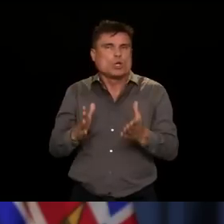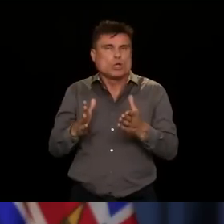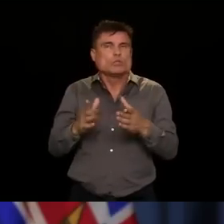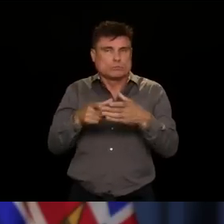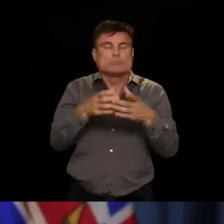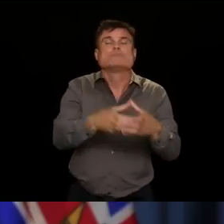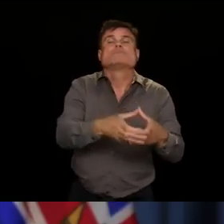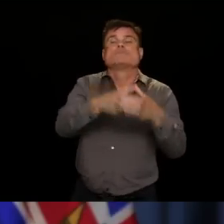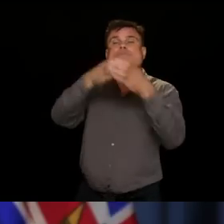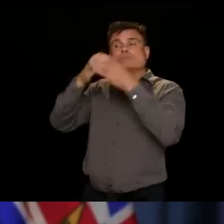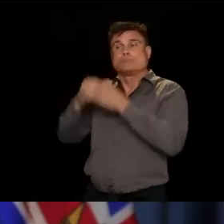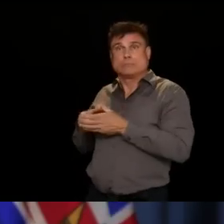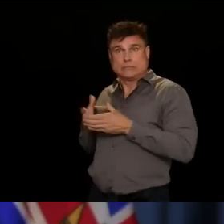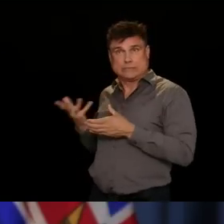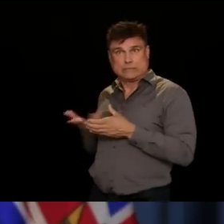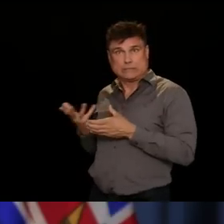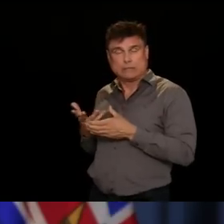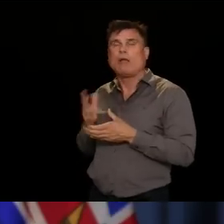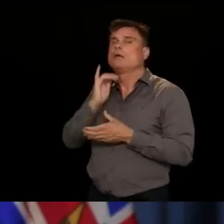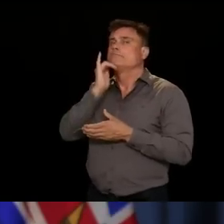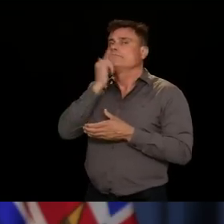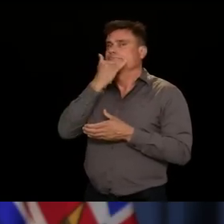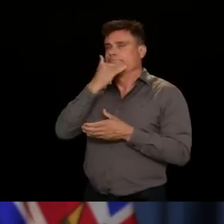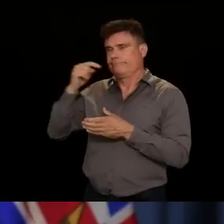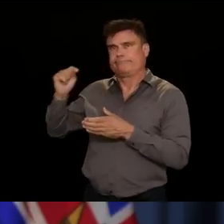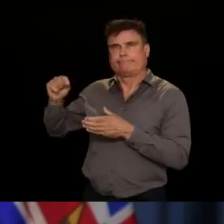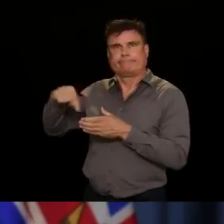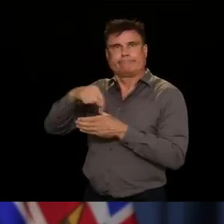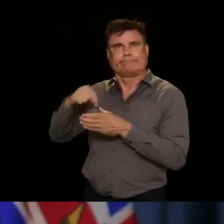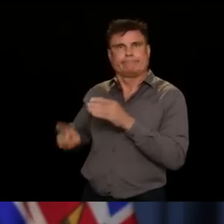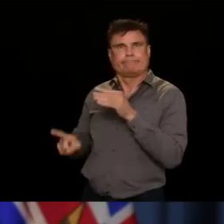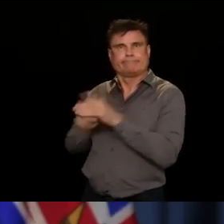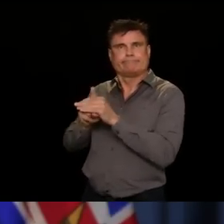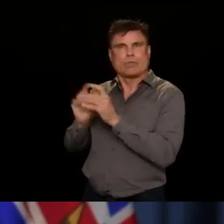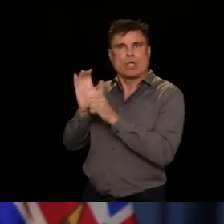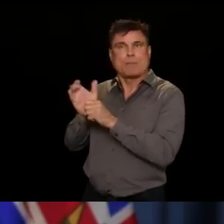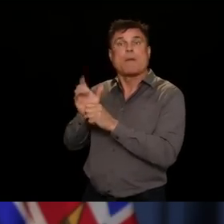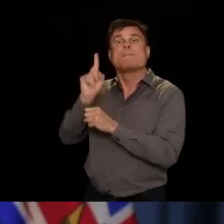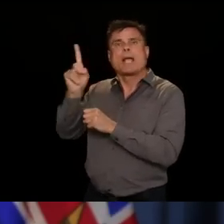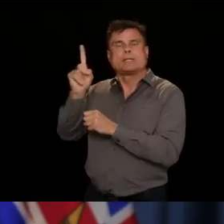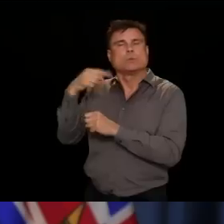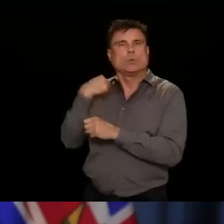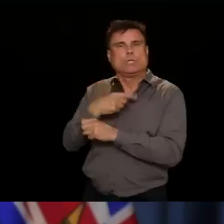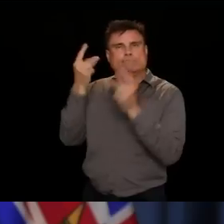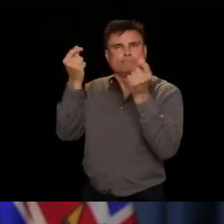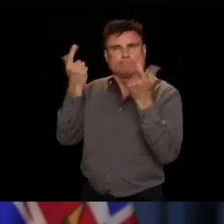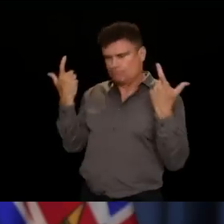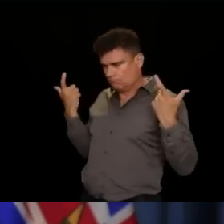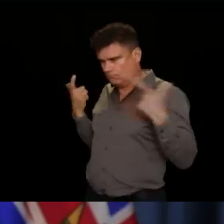outbreak that happened early on in our pandemic time in April, the fact